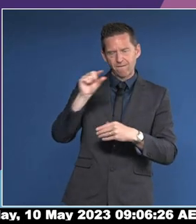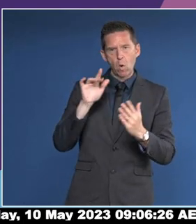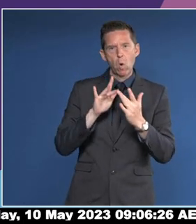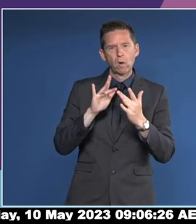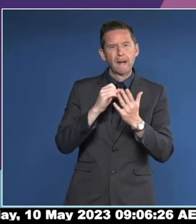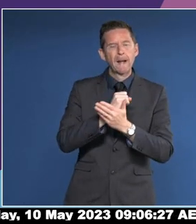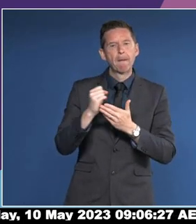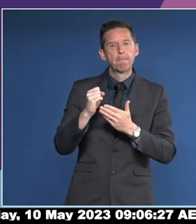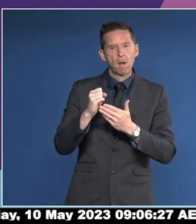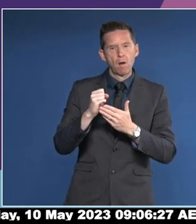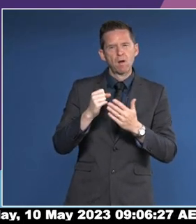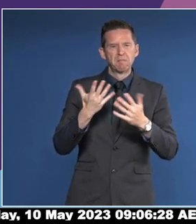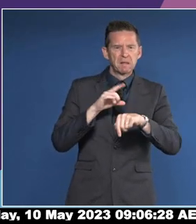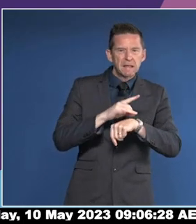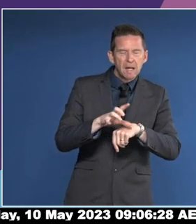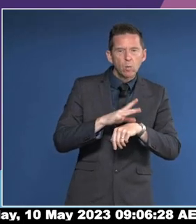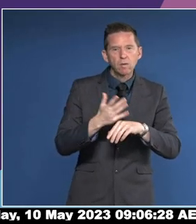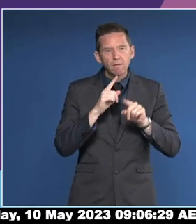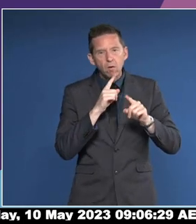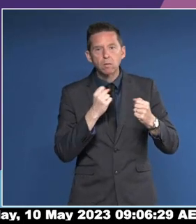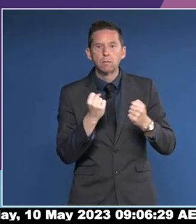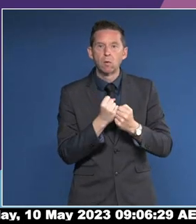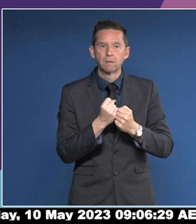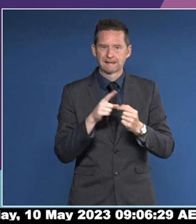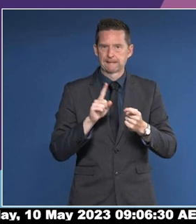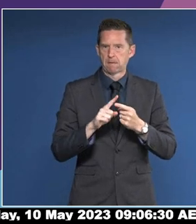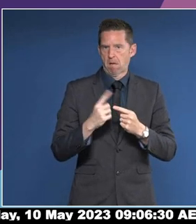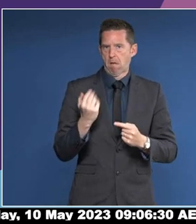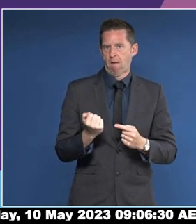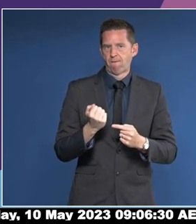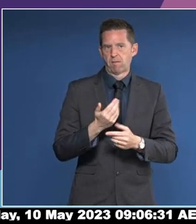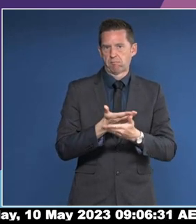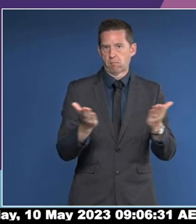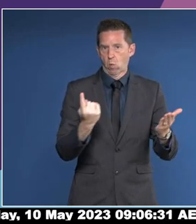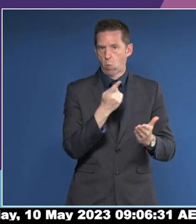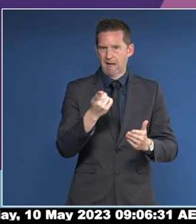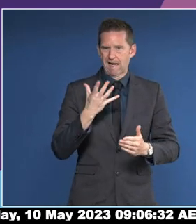continue to be available to people if they require any assistance and support, and we